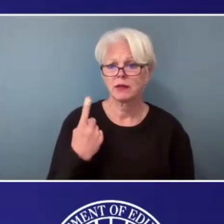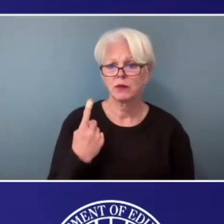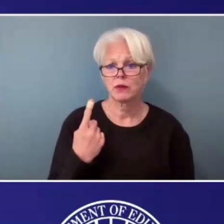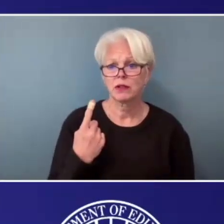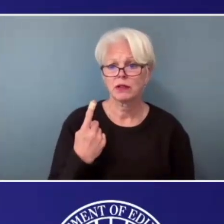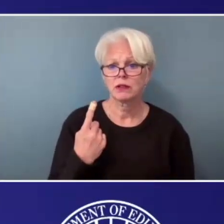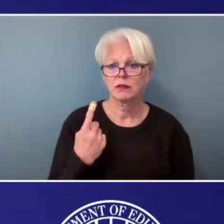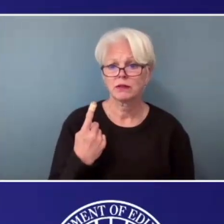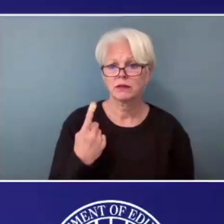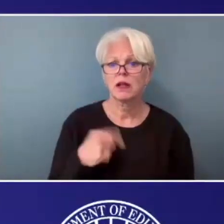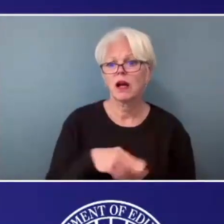And of course, the Department.